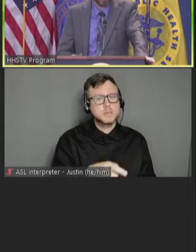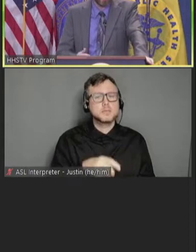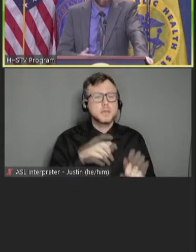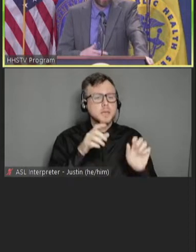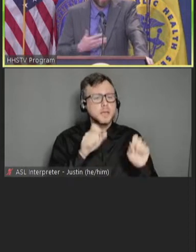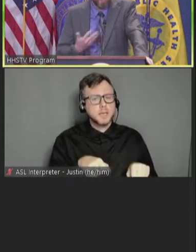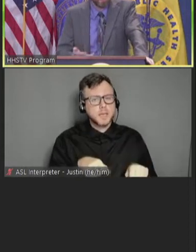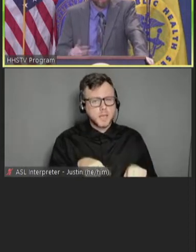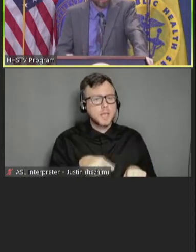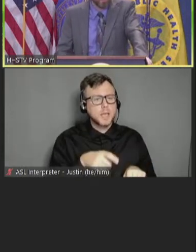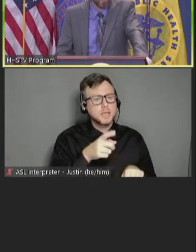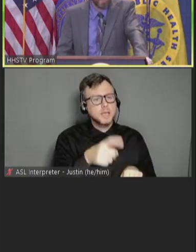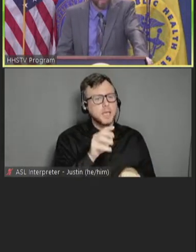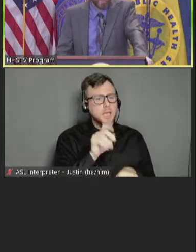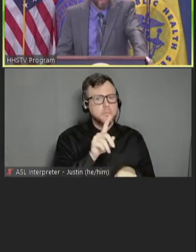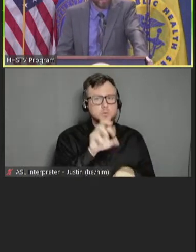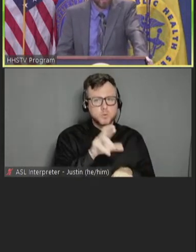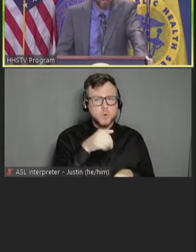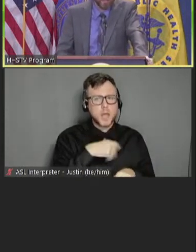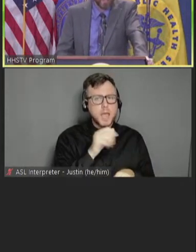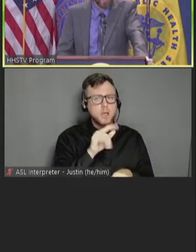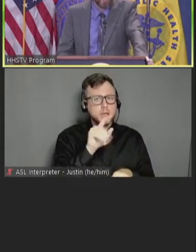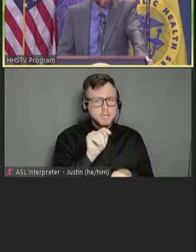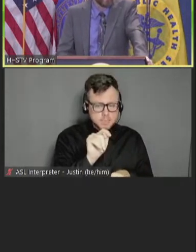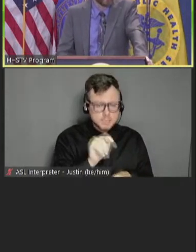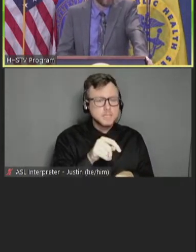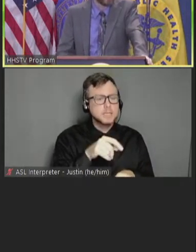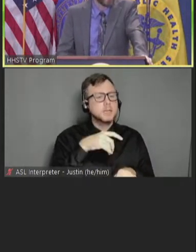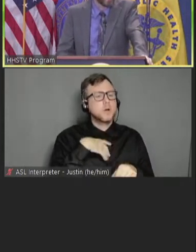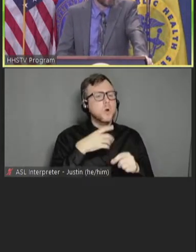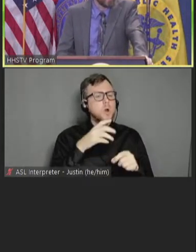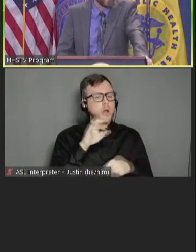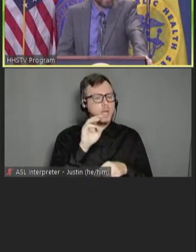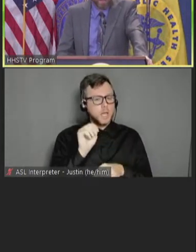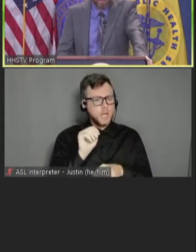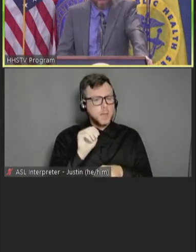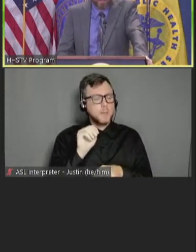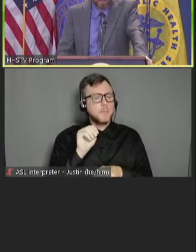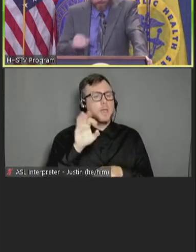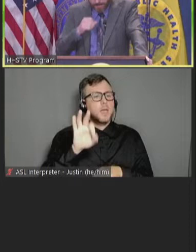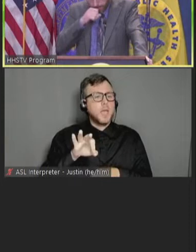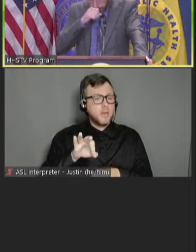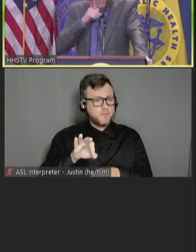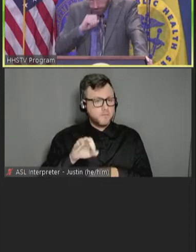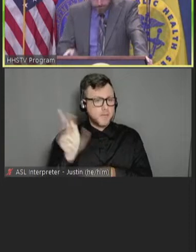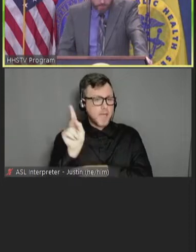this could be mTOR agonists or antagonists or NF-kappa B antagonists or agonists.